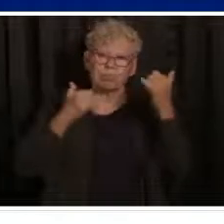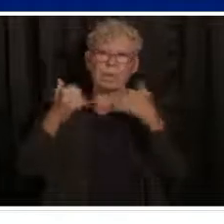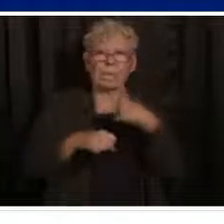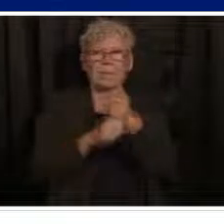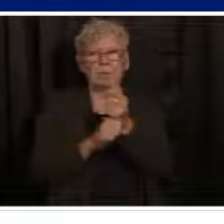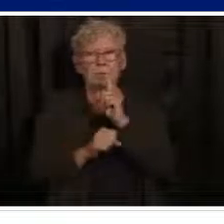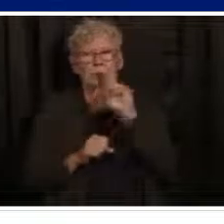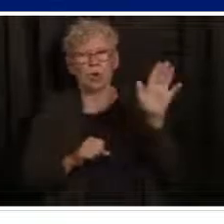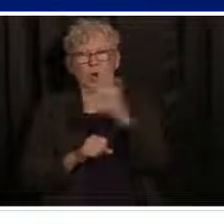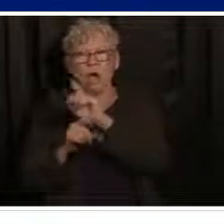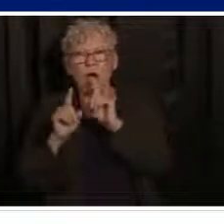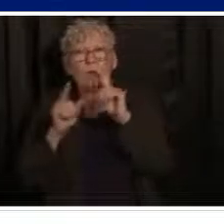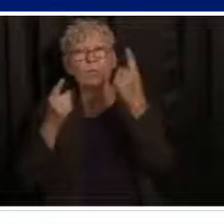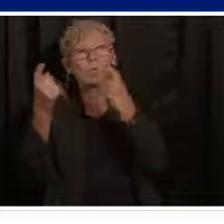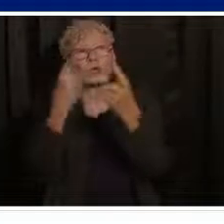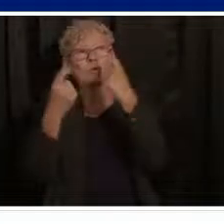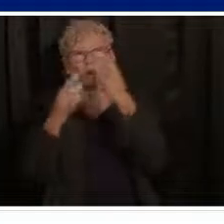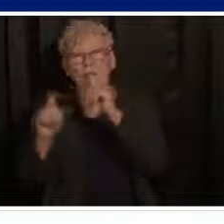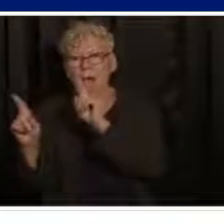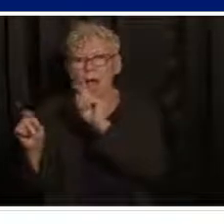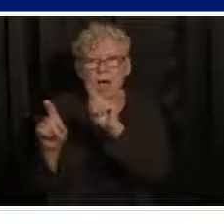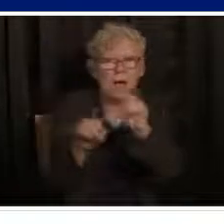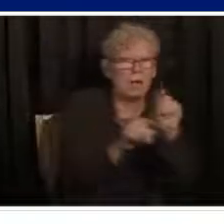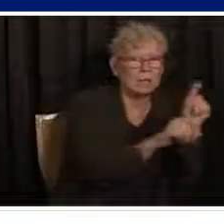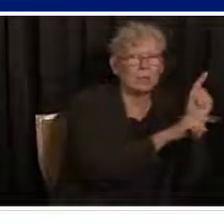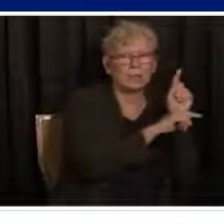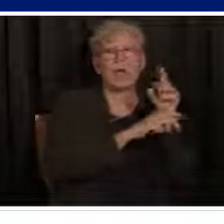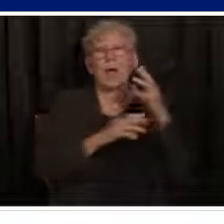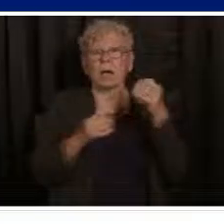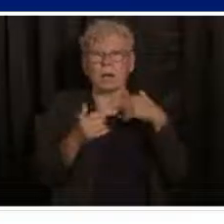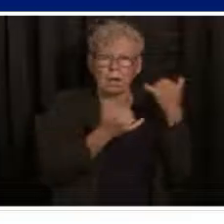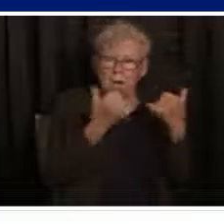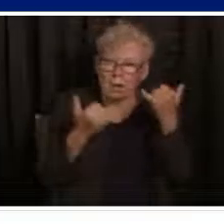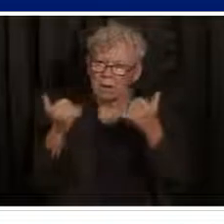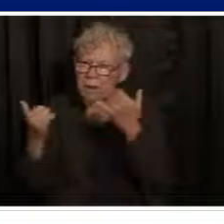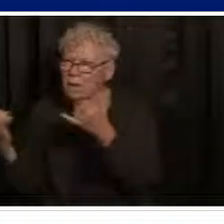conversation with more than 39 thousand Coloradans since the